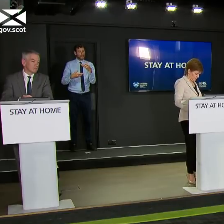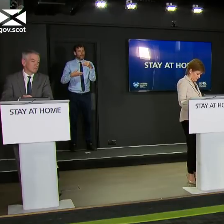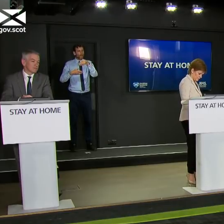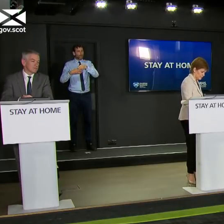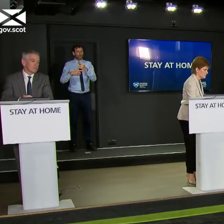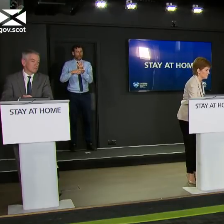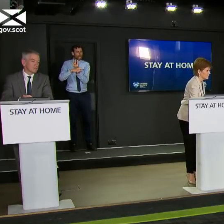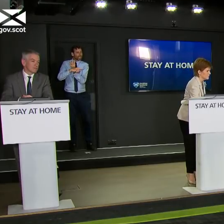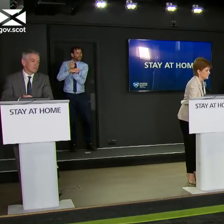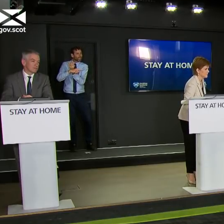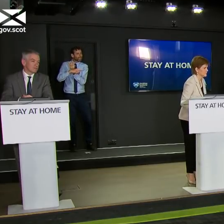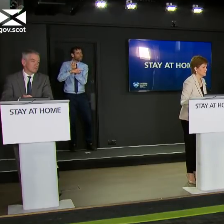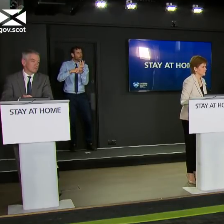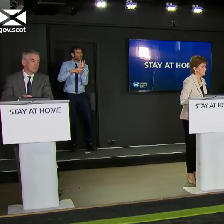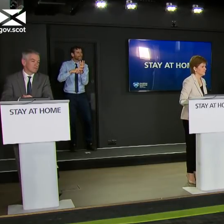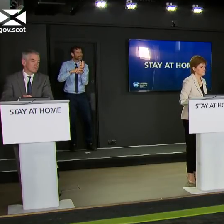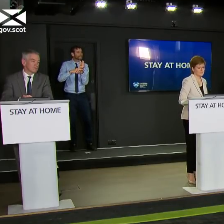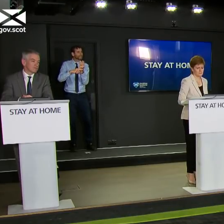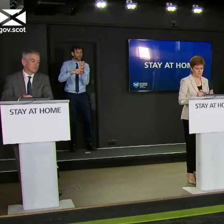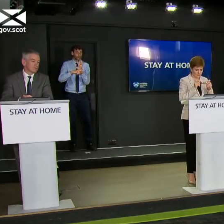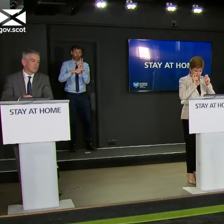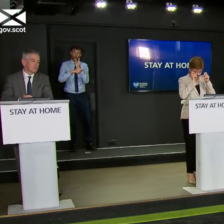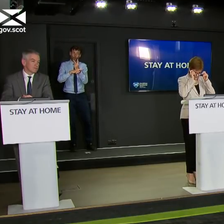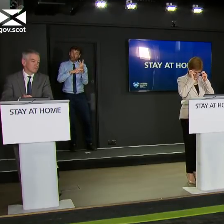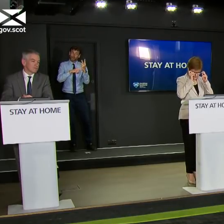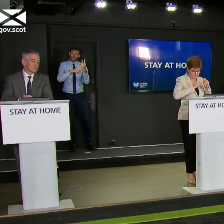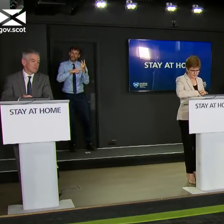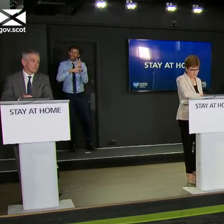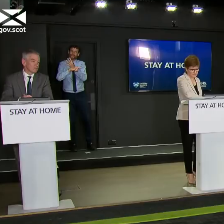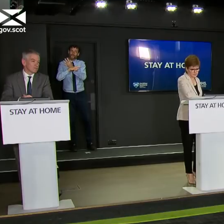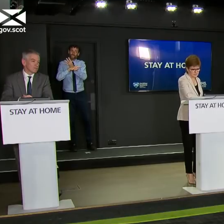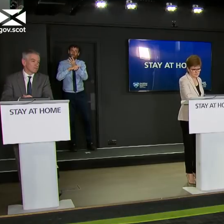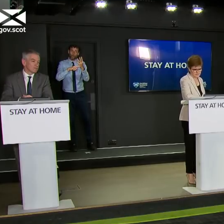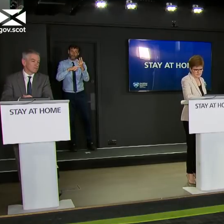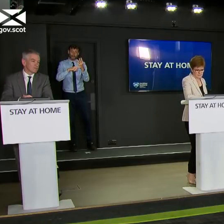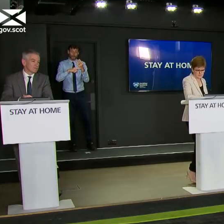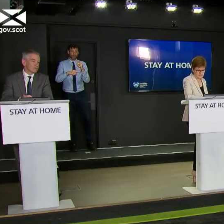from before the policy was even announced, it dates back to April the 20th, but the policy